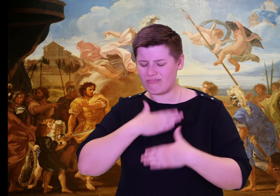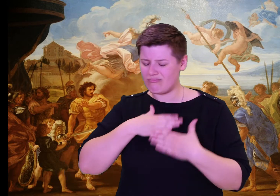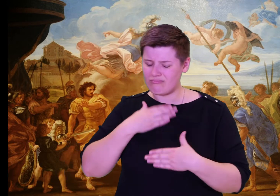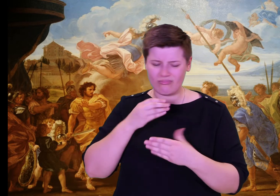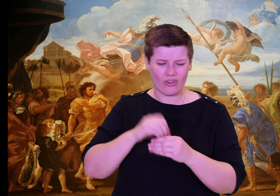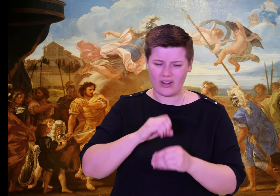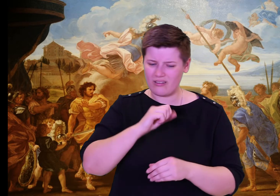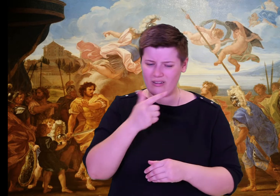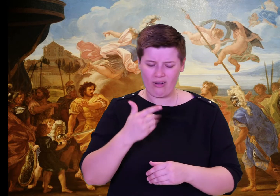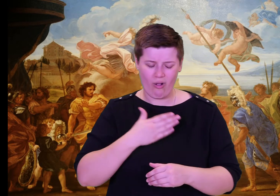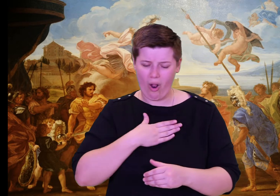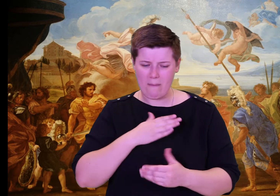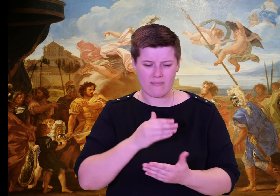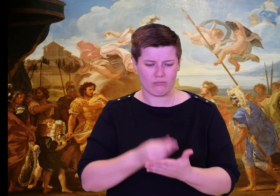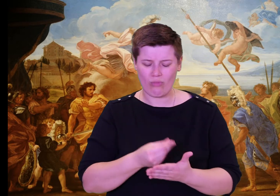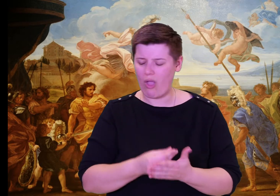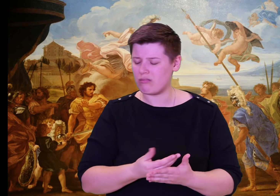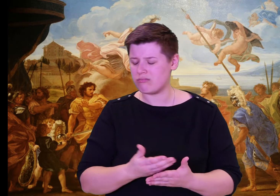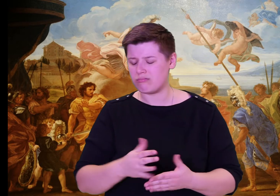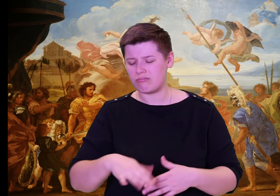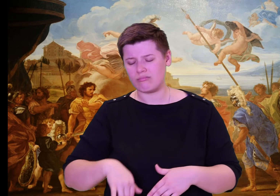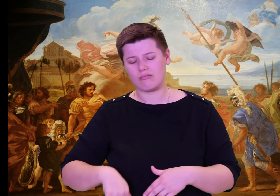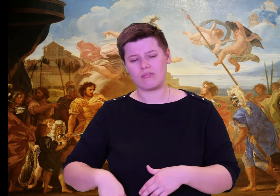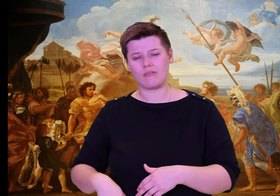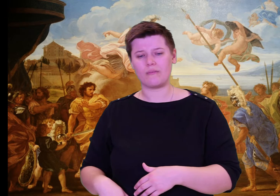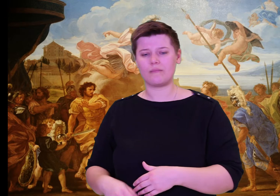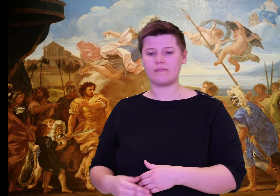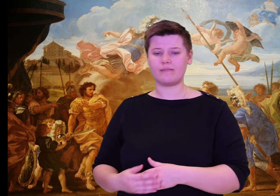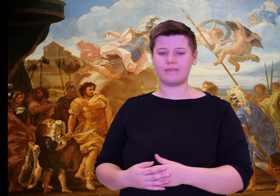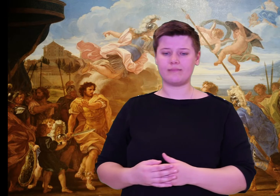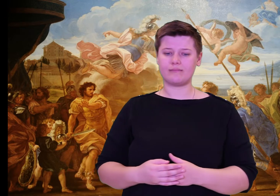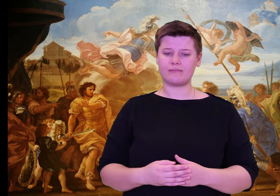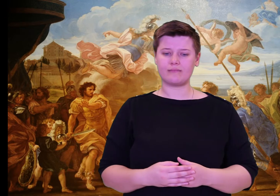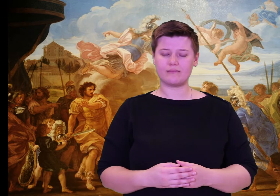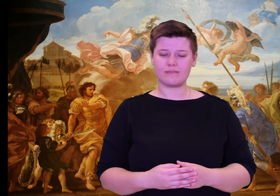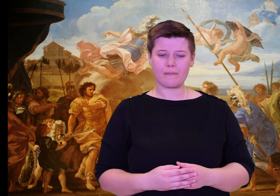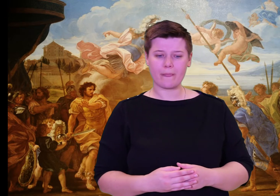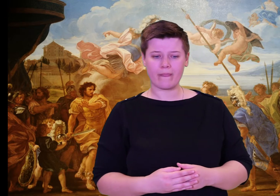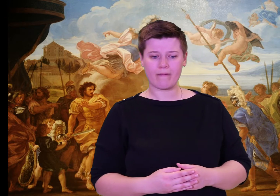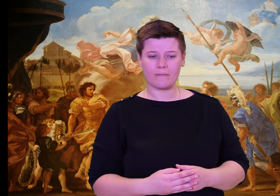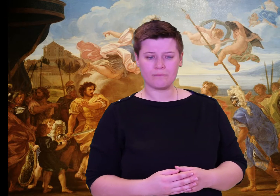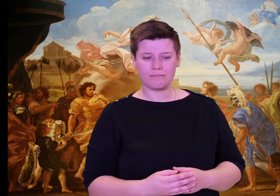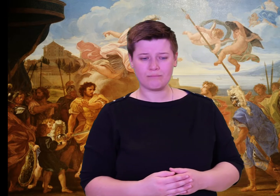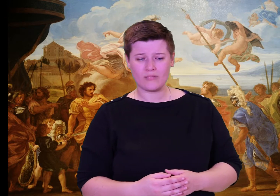his own scheming wife betrayed him.